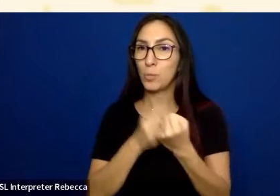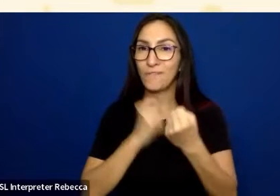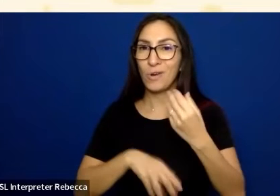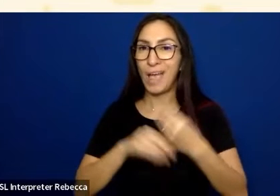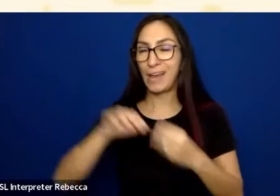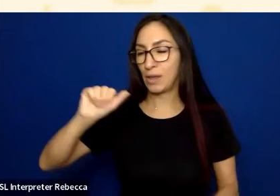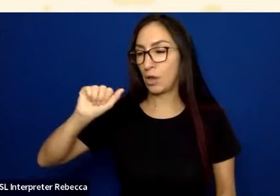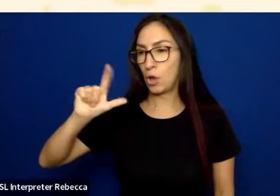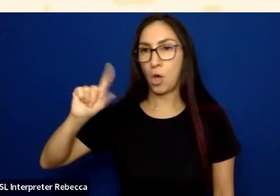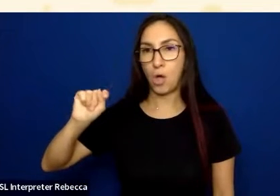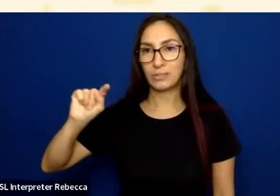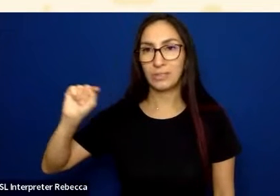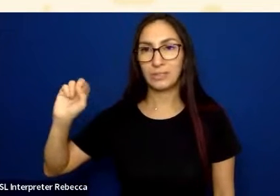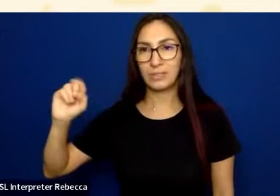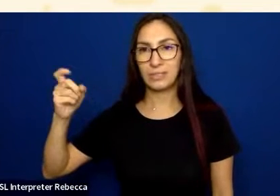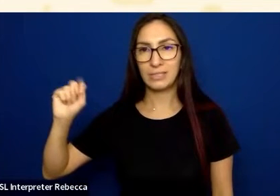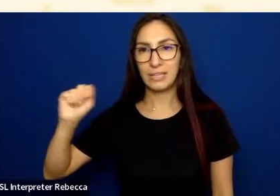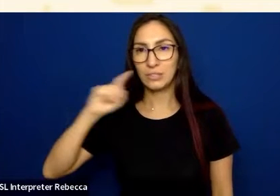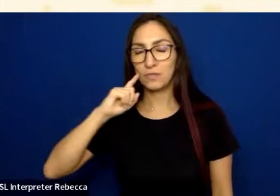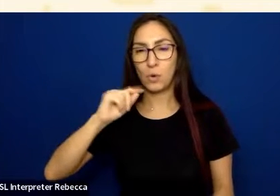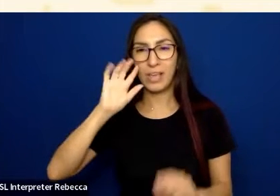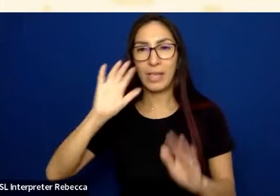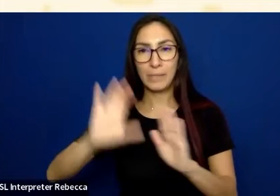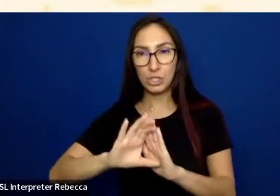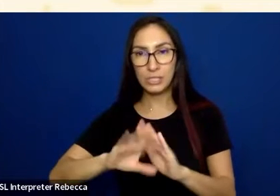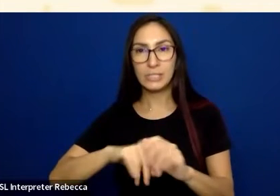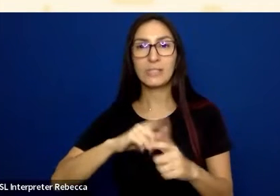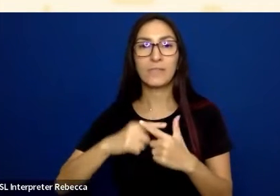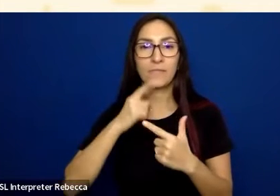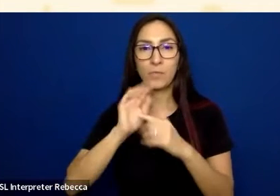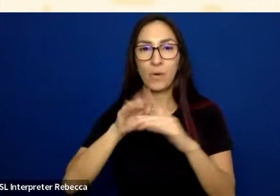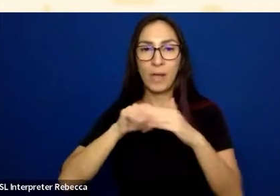There is support to access the admin panels using keyboard shortcuts.